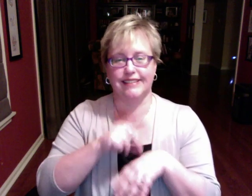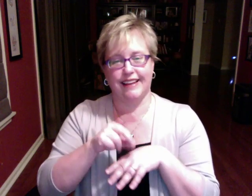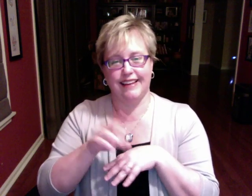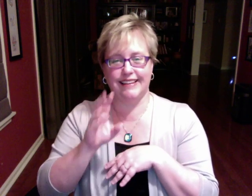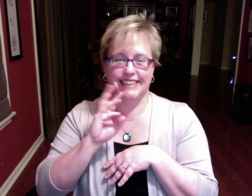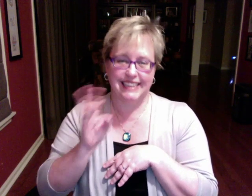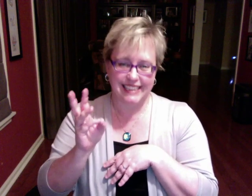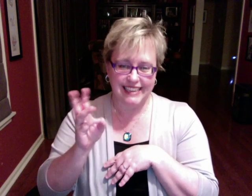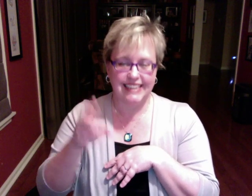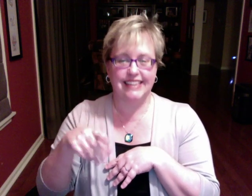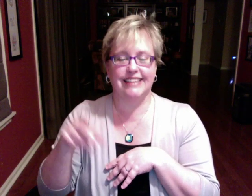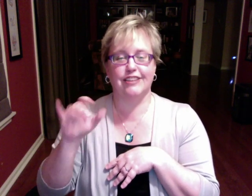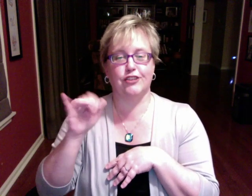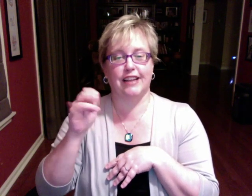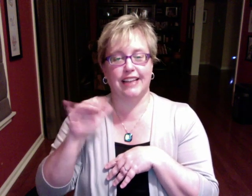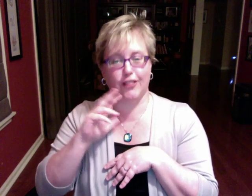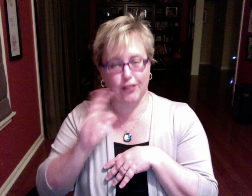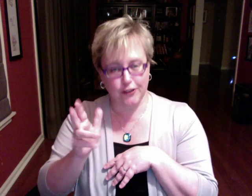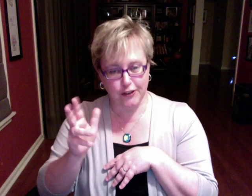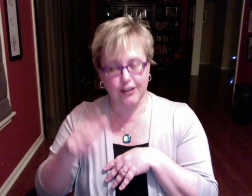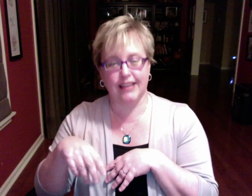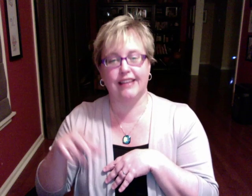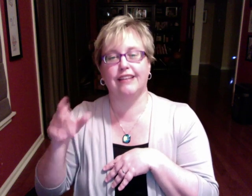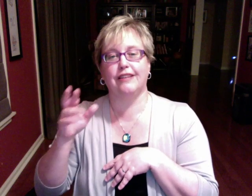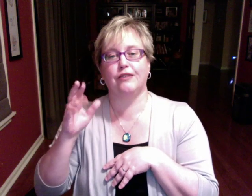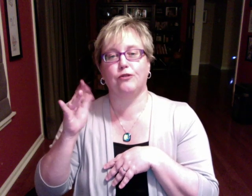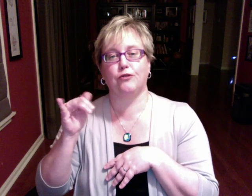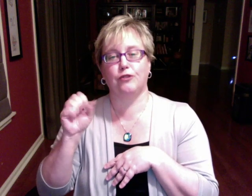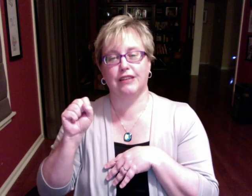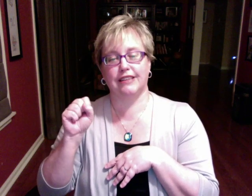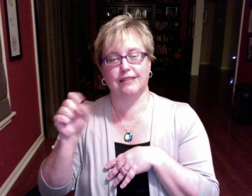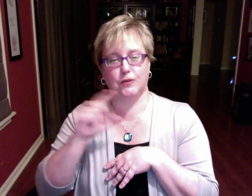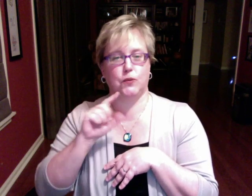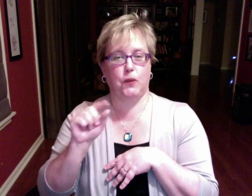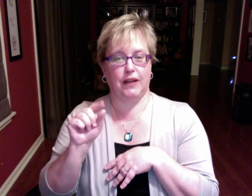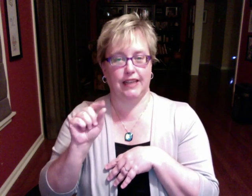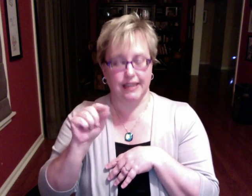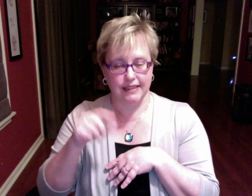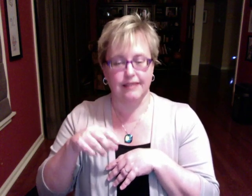Diana’s in her 60’s - Jenny in her 30’s and Christian in his 20’s.